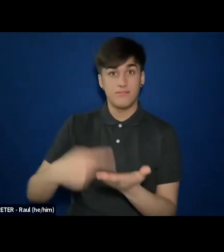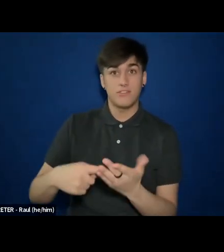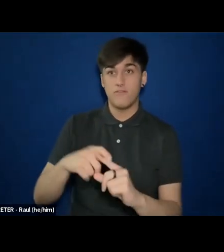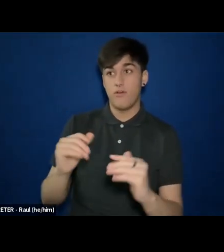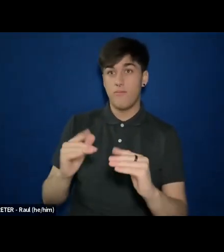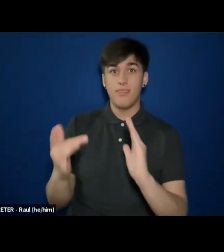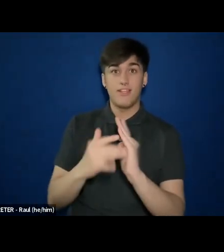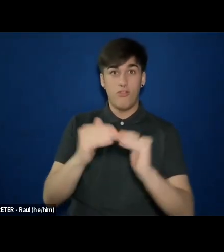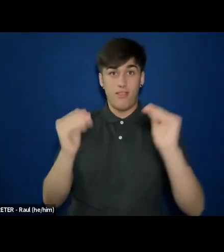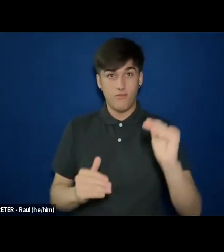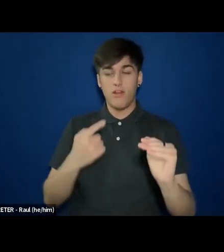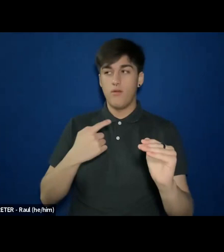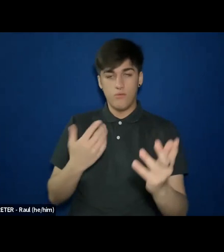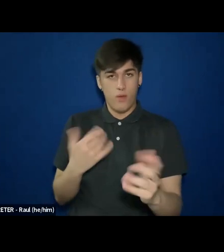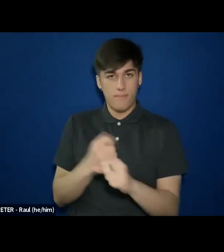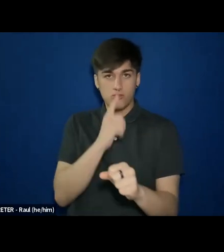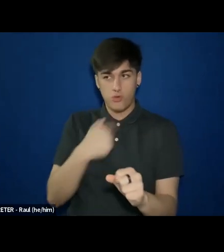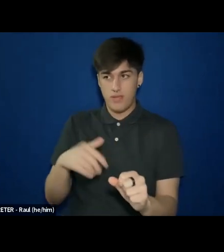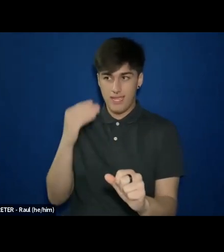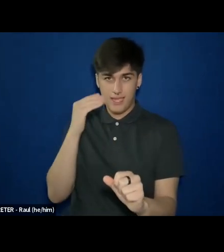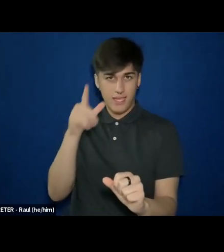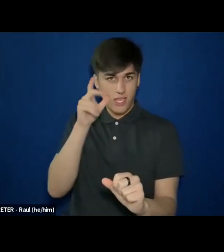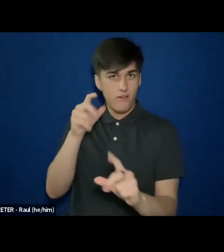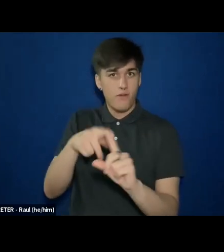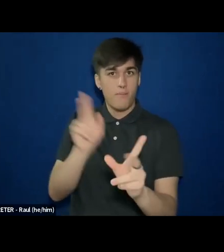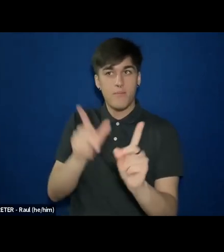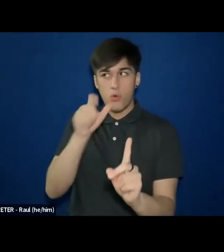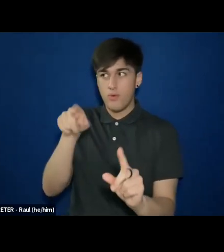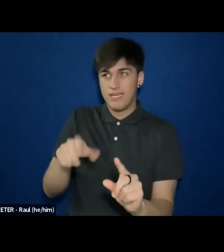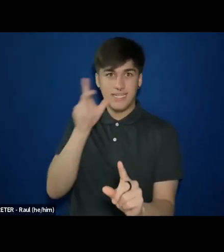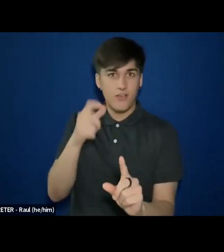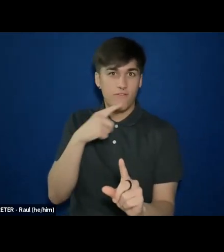hear from. So thank you all very much, and I hope you have a fantastic day. We'll see you next time.